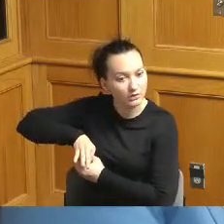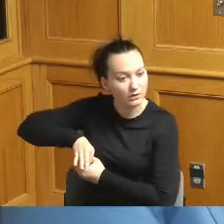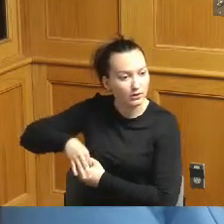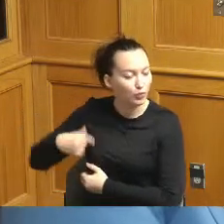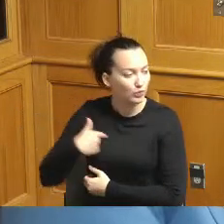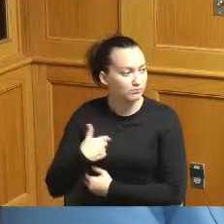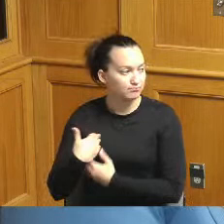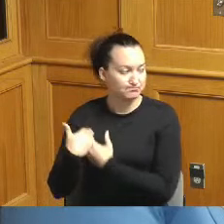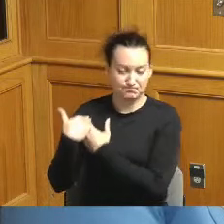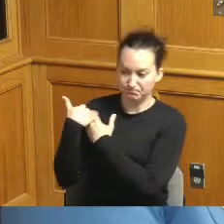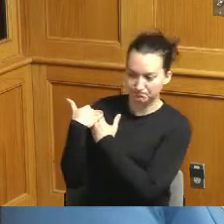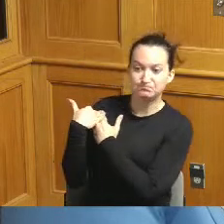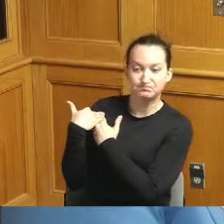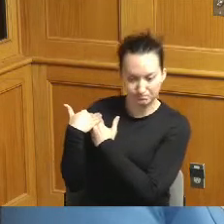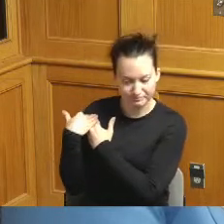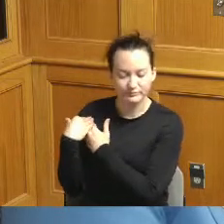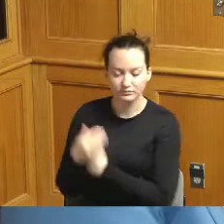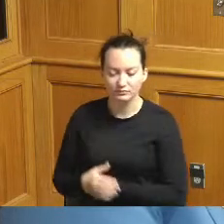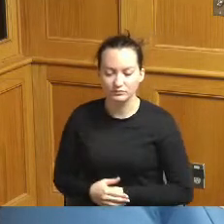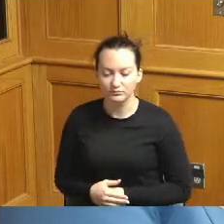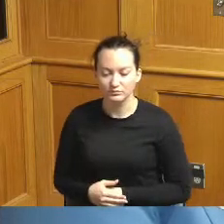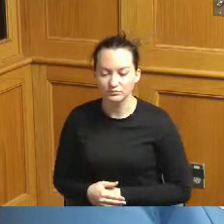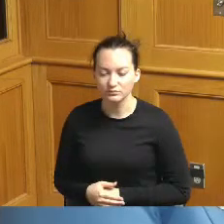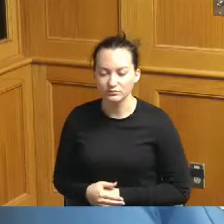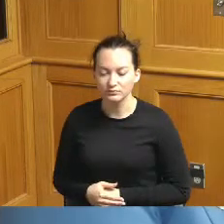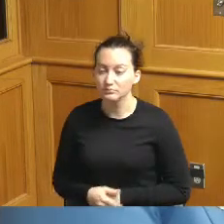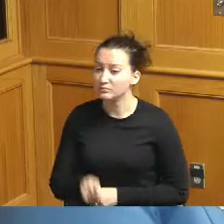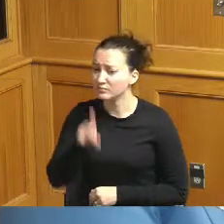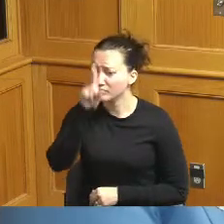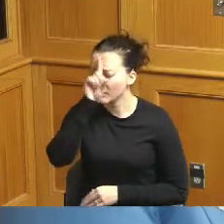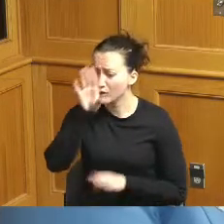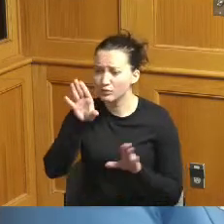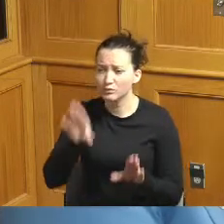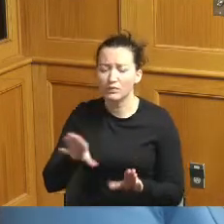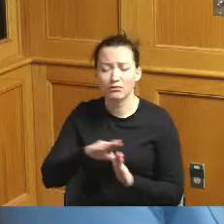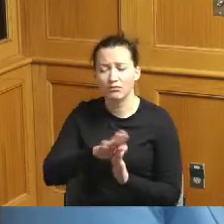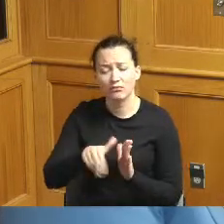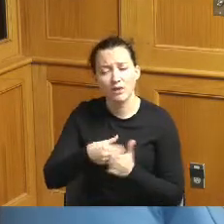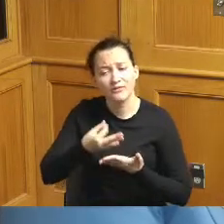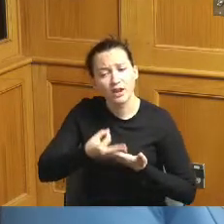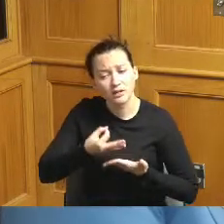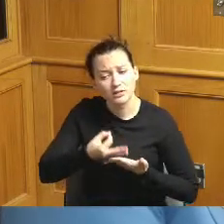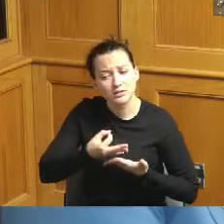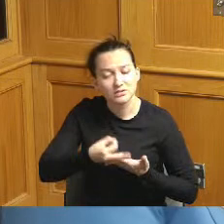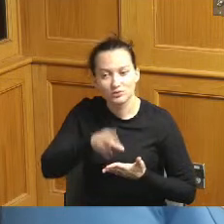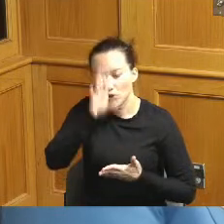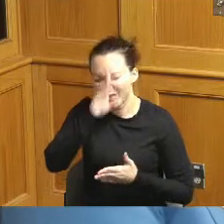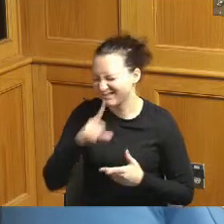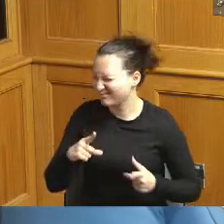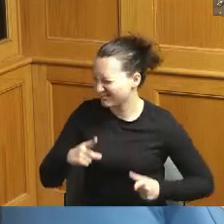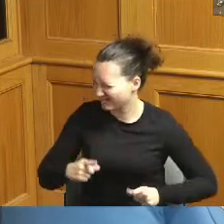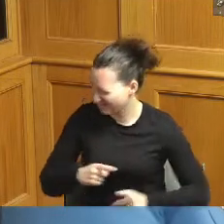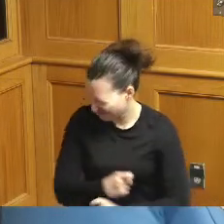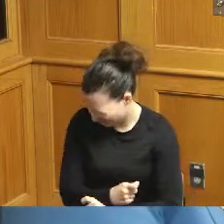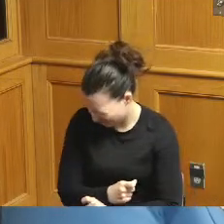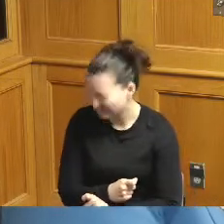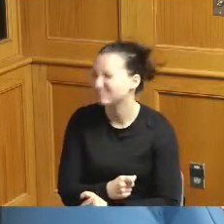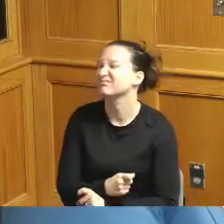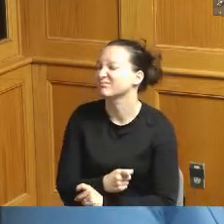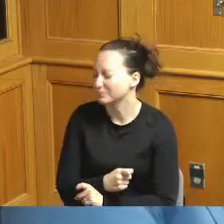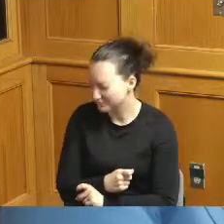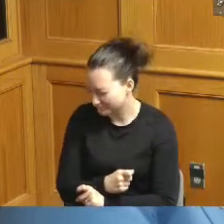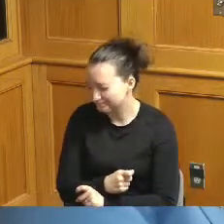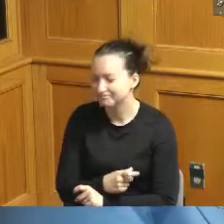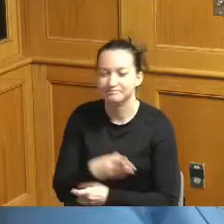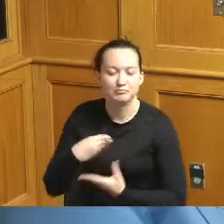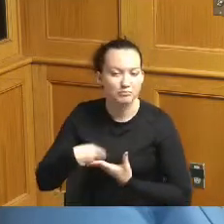accountable so I think it's great to tie into all funds I know it's a complex budget that you have